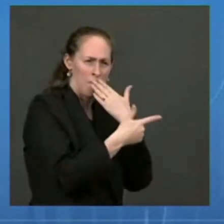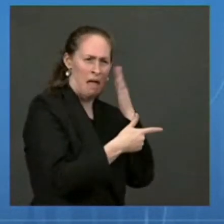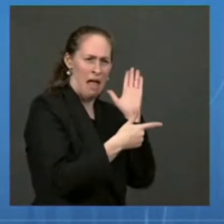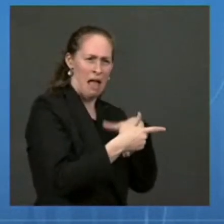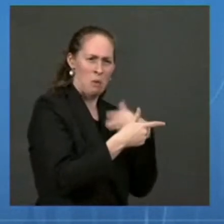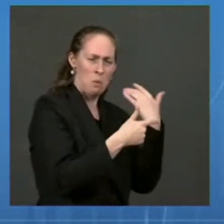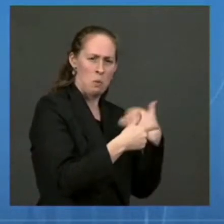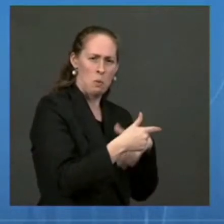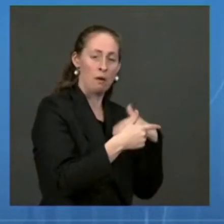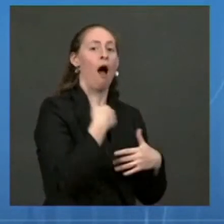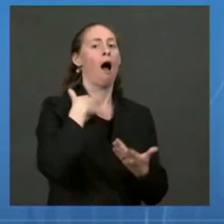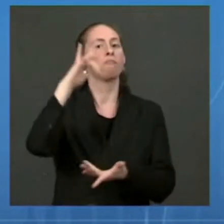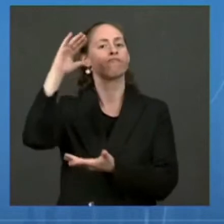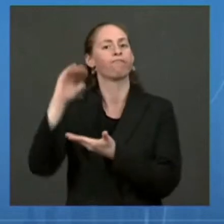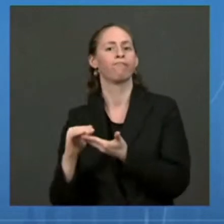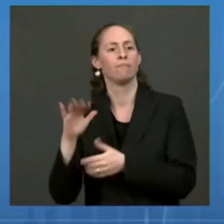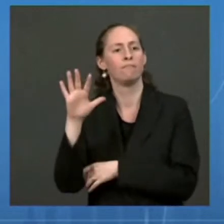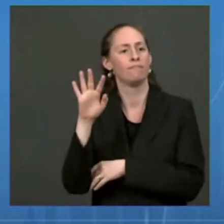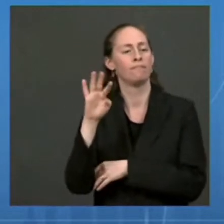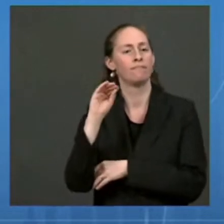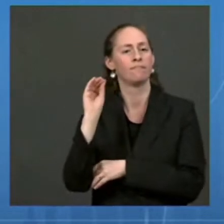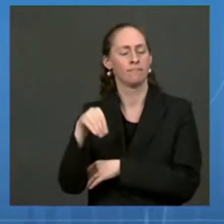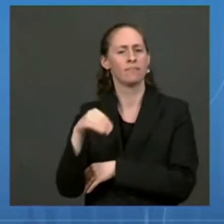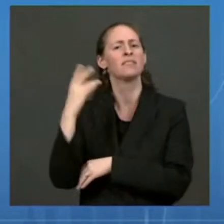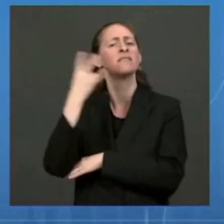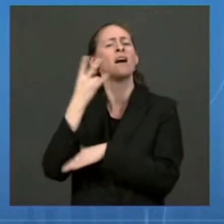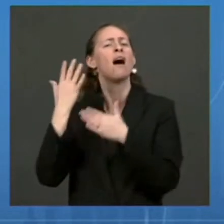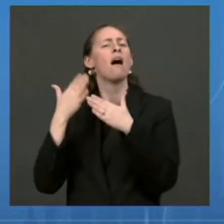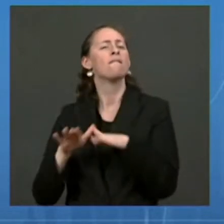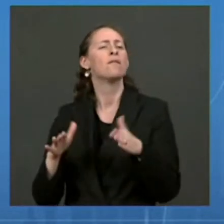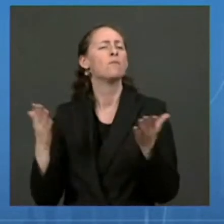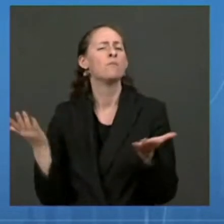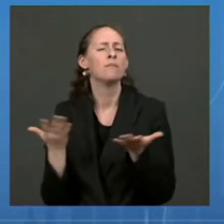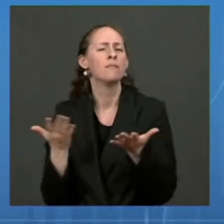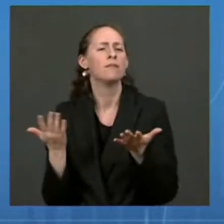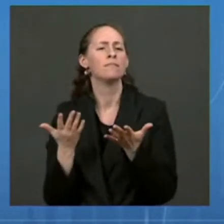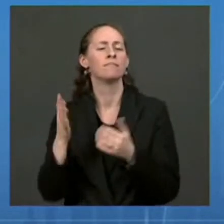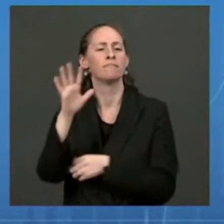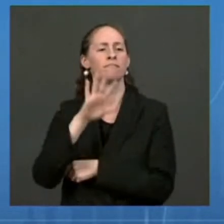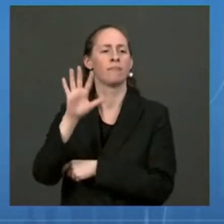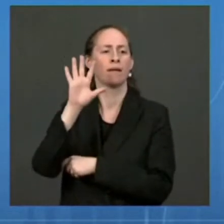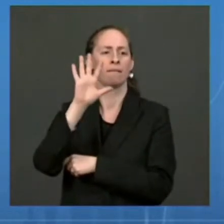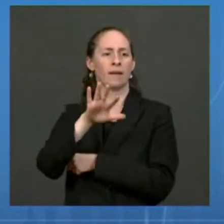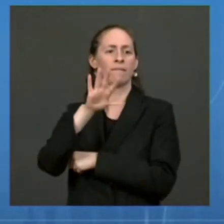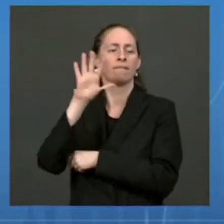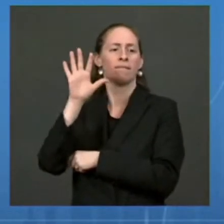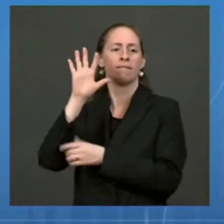DECREASES WITH 54% DECREASE FROM THE PEAK THE WEEK OF AUGUST 28.